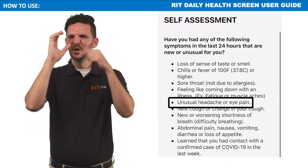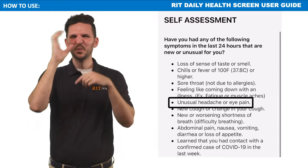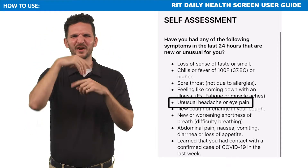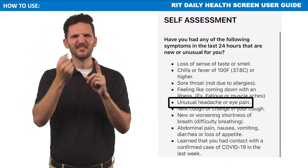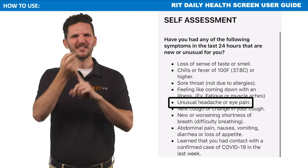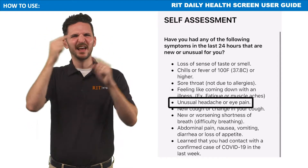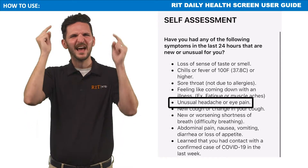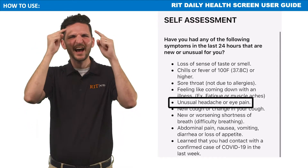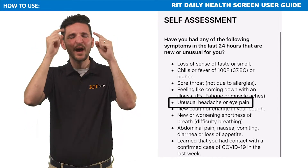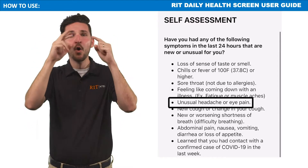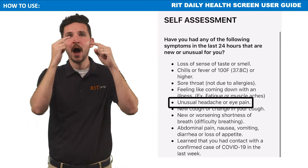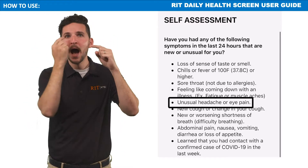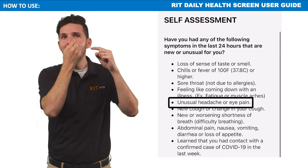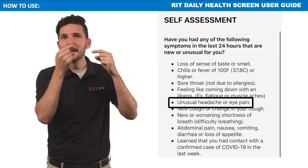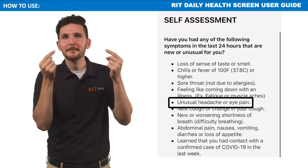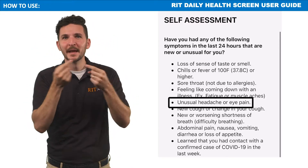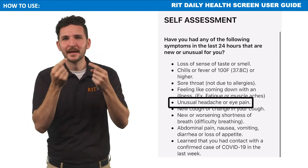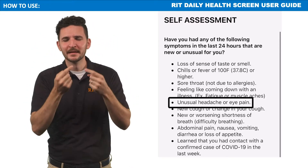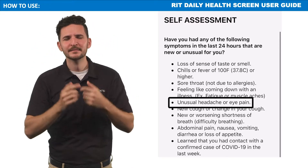● Strange headaches or eye pain